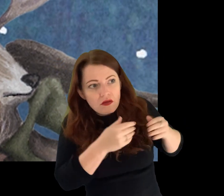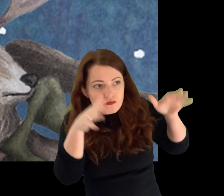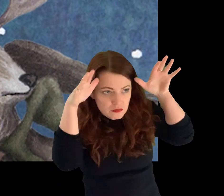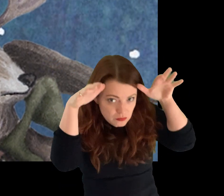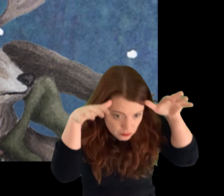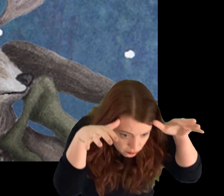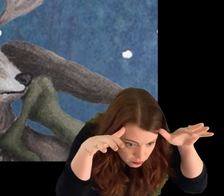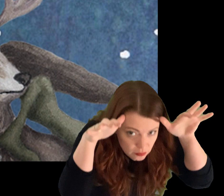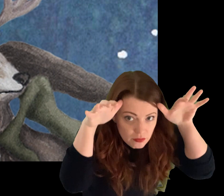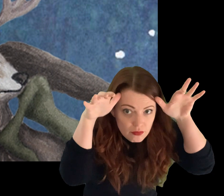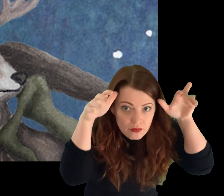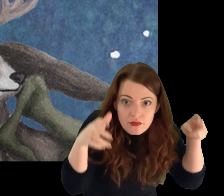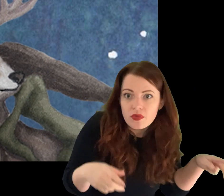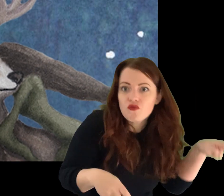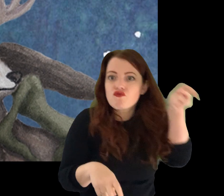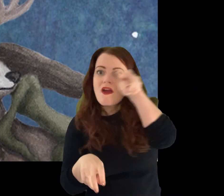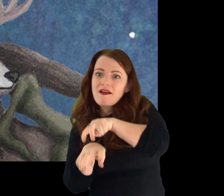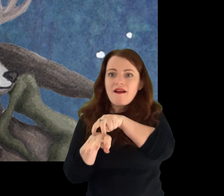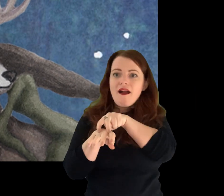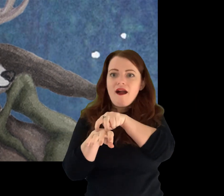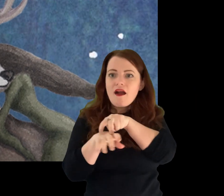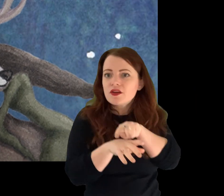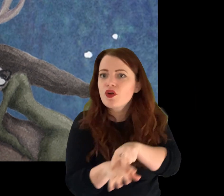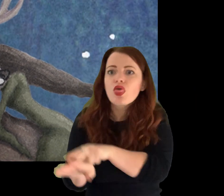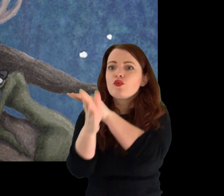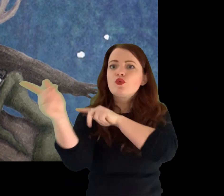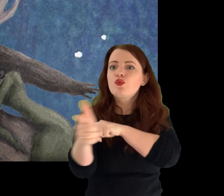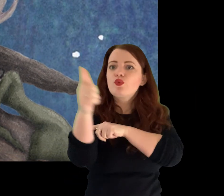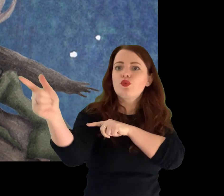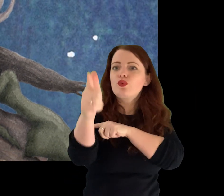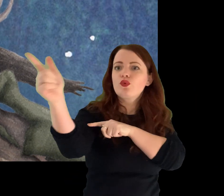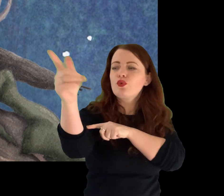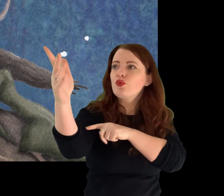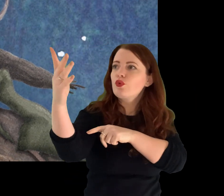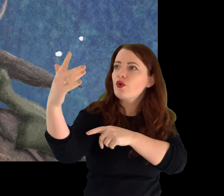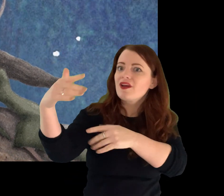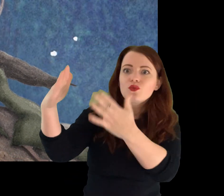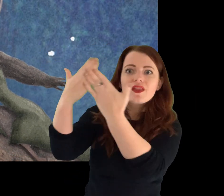And with one bound The stag and rider up through the ground and into the night